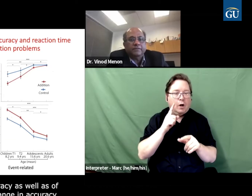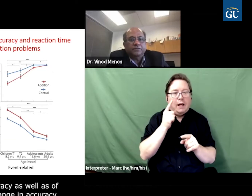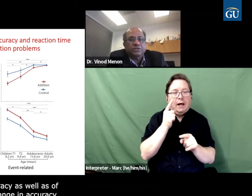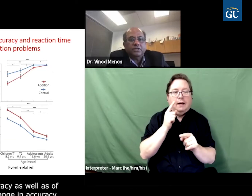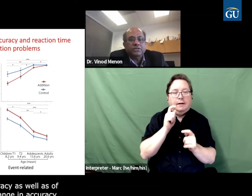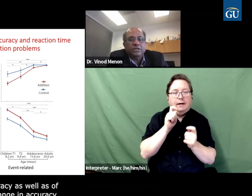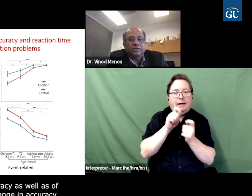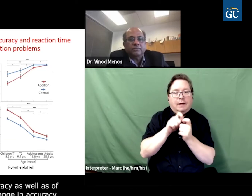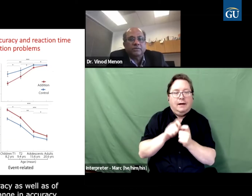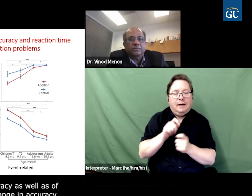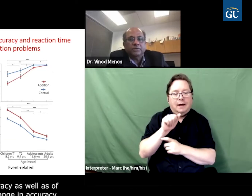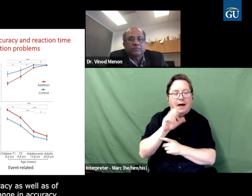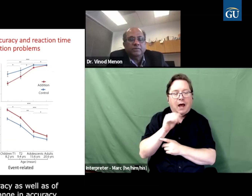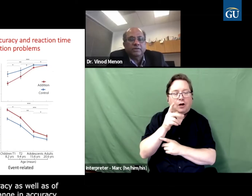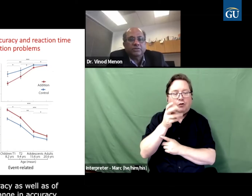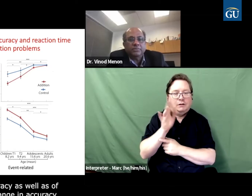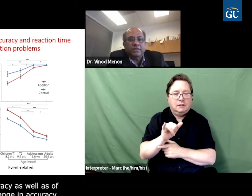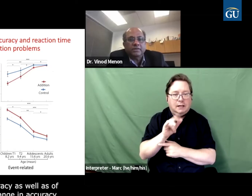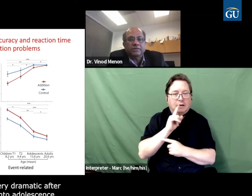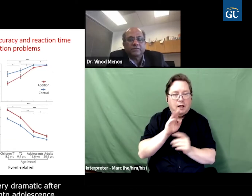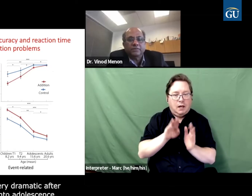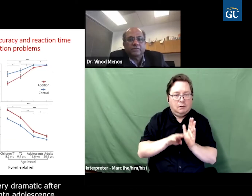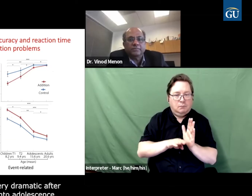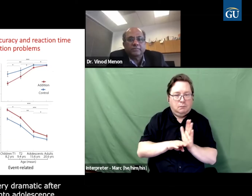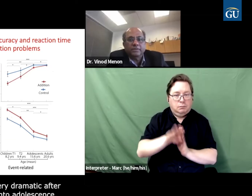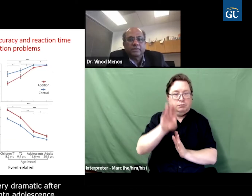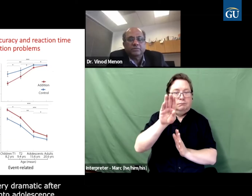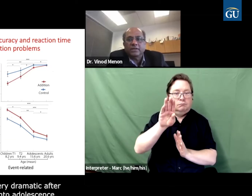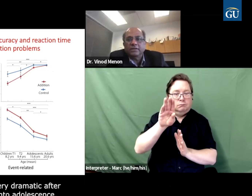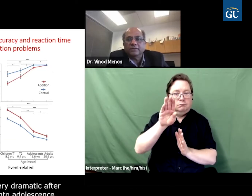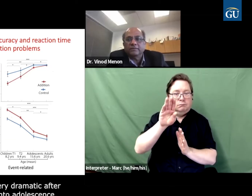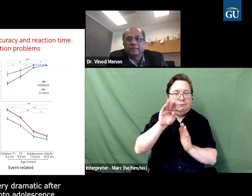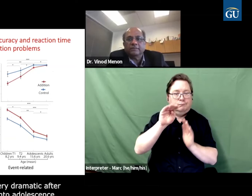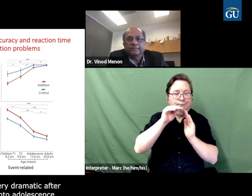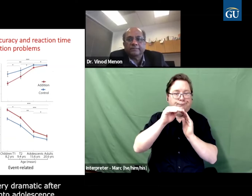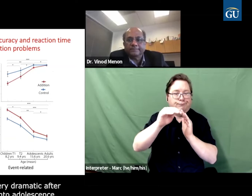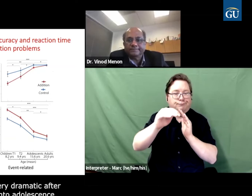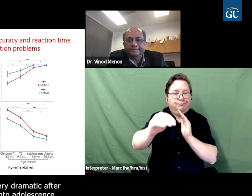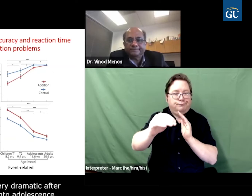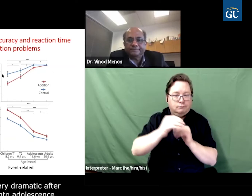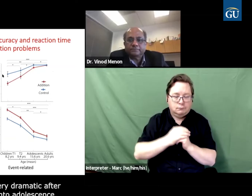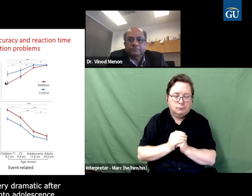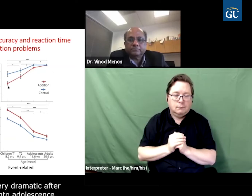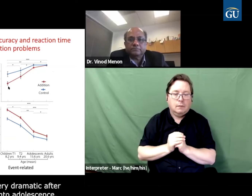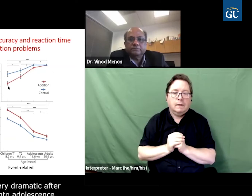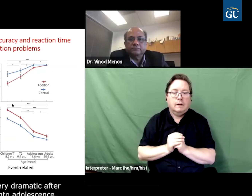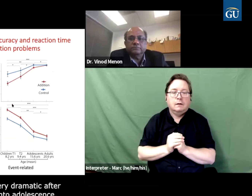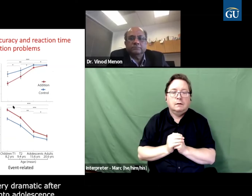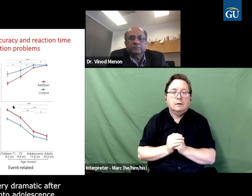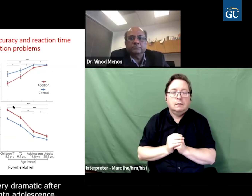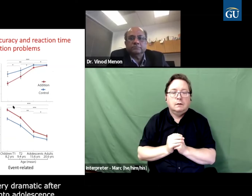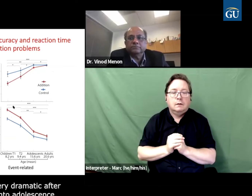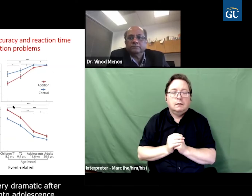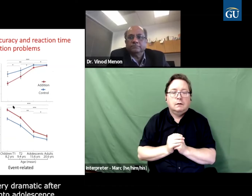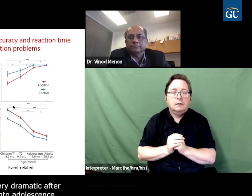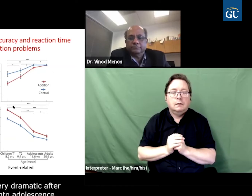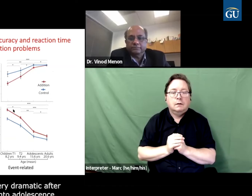um less of a change in accuracy but very dramatic after the into adolescence